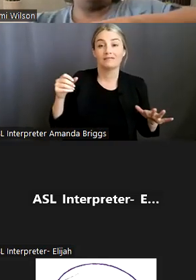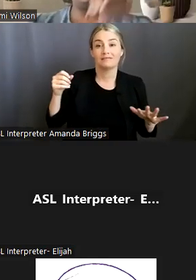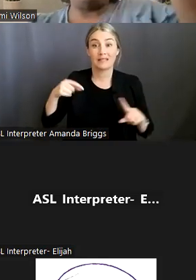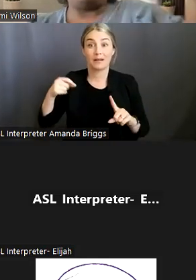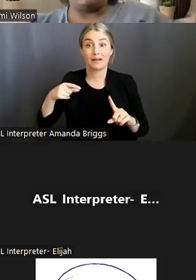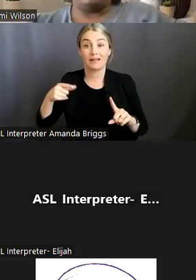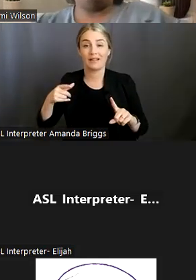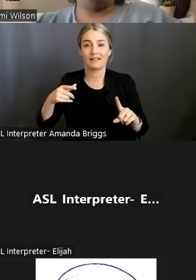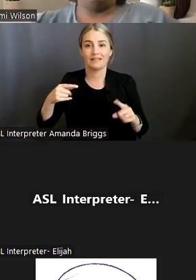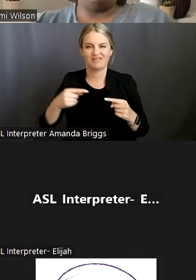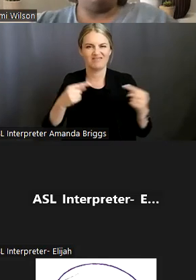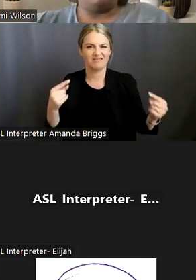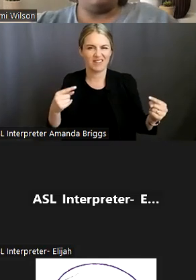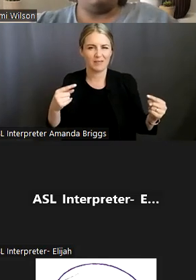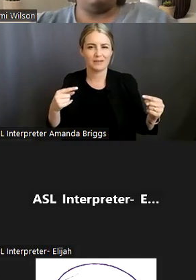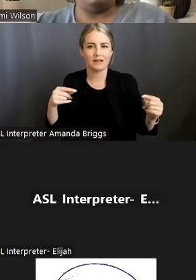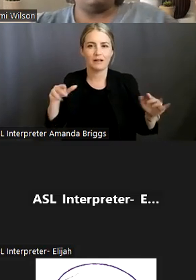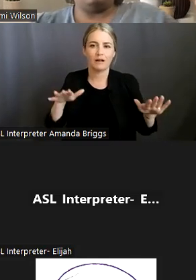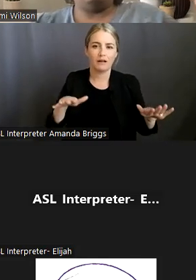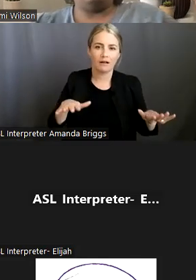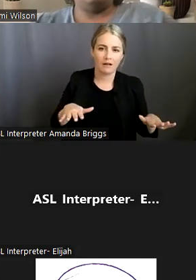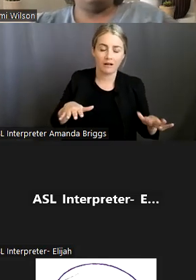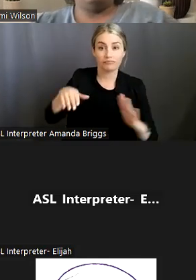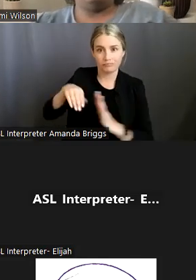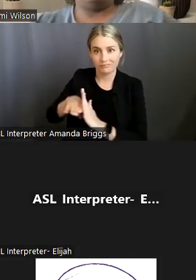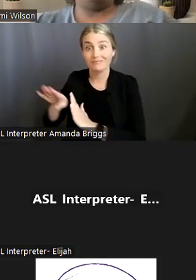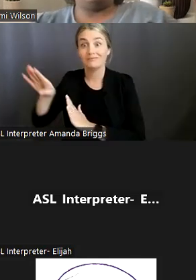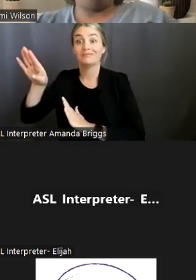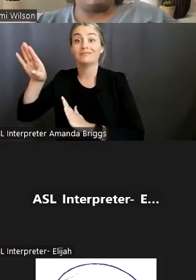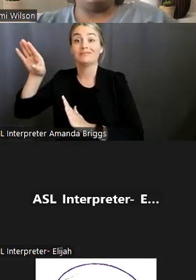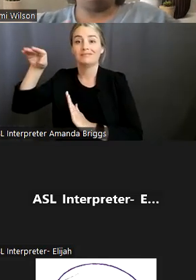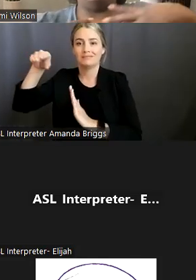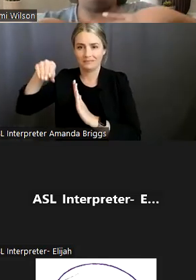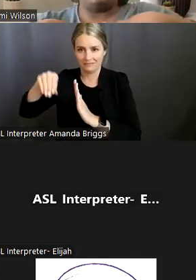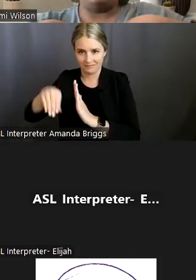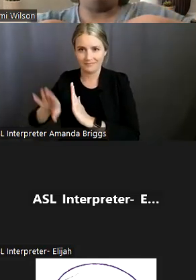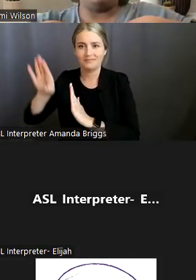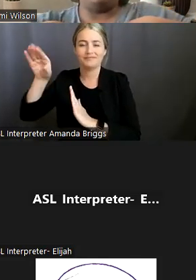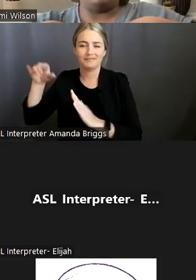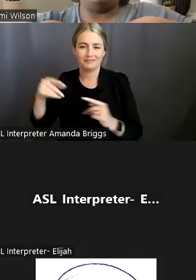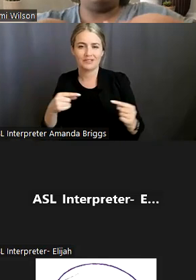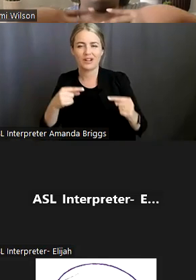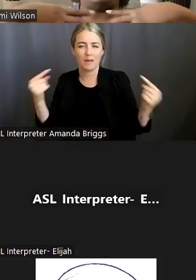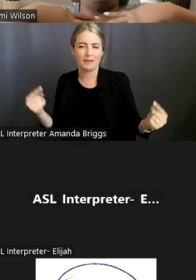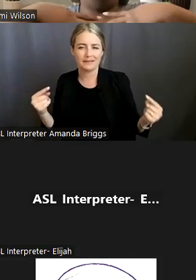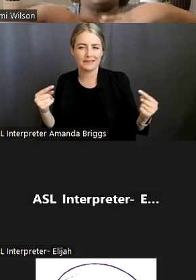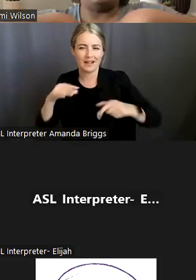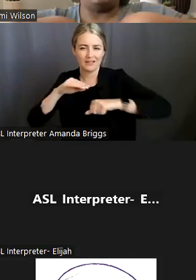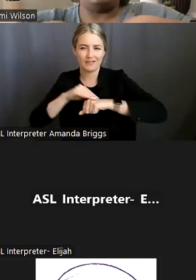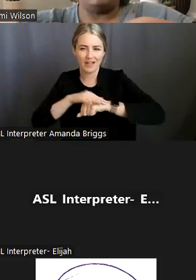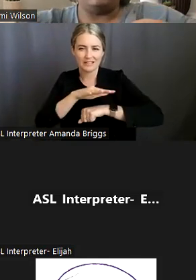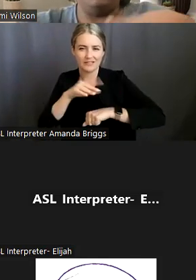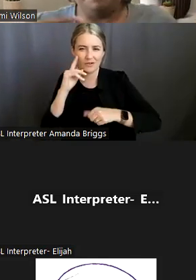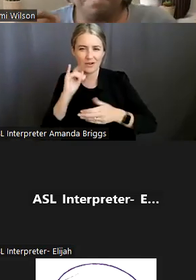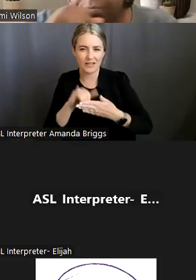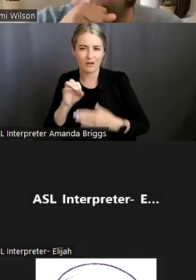to counteract some of those effects of that opioid on their system.